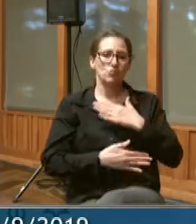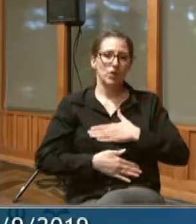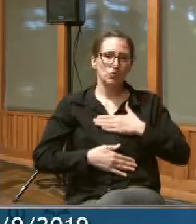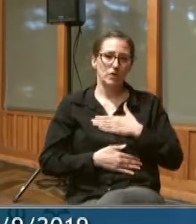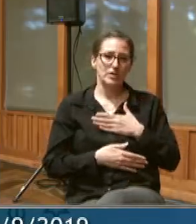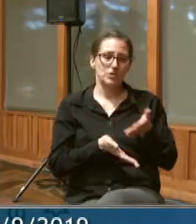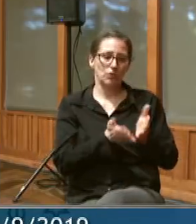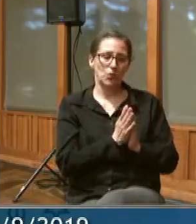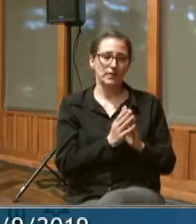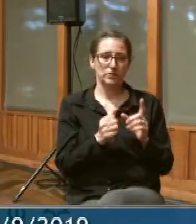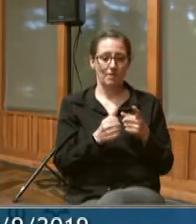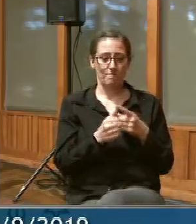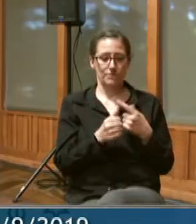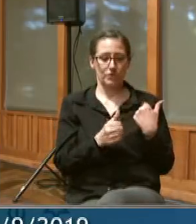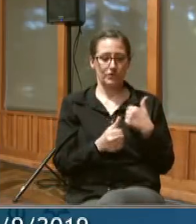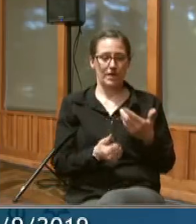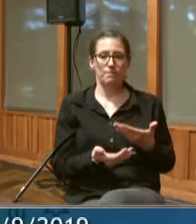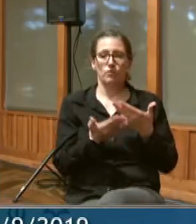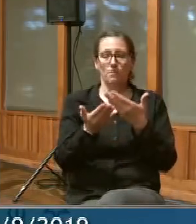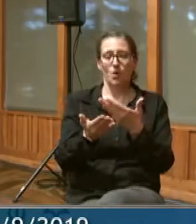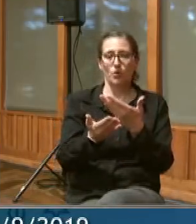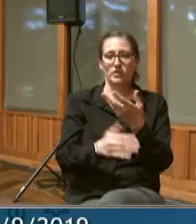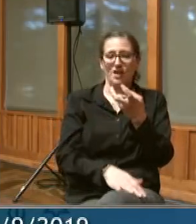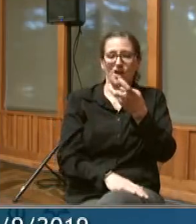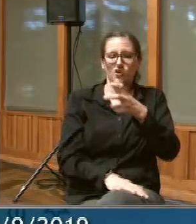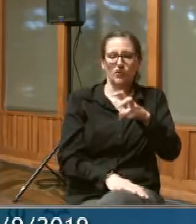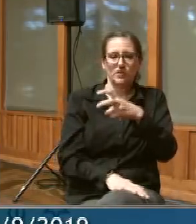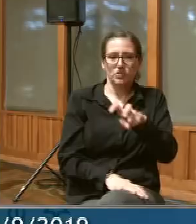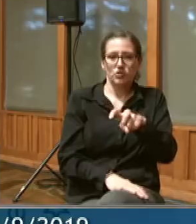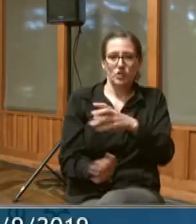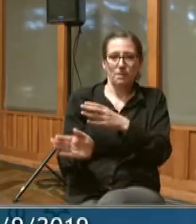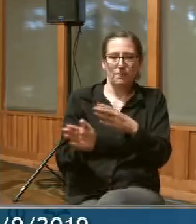MY PROPOSED BUDGET FULLY FUNDS TWO KEY PORTLAND PARKS AND